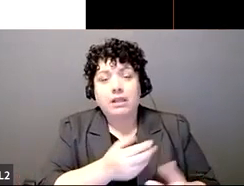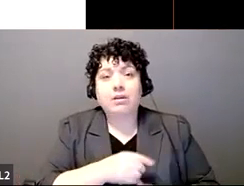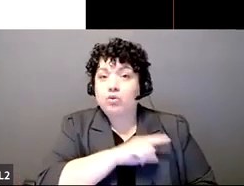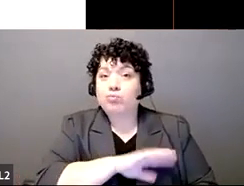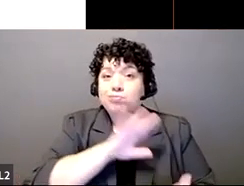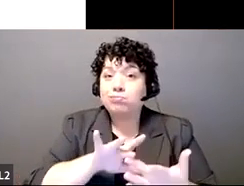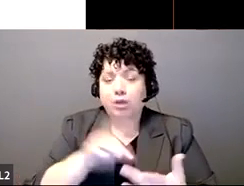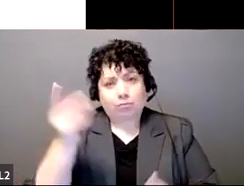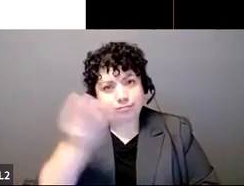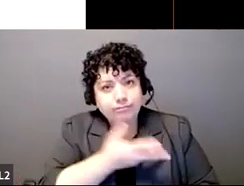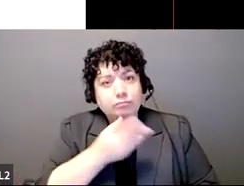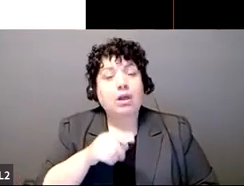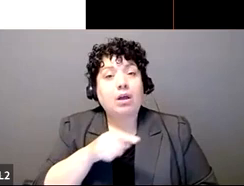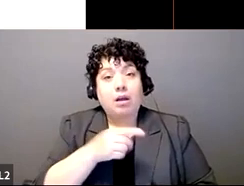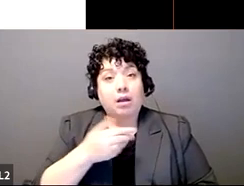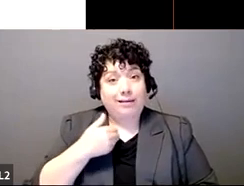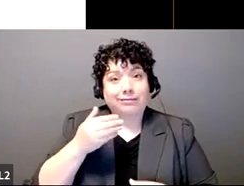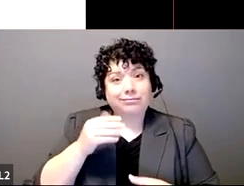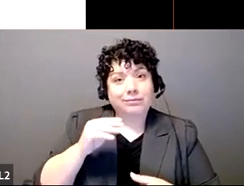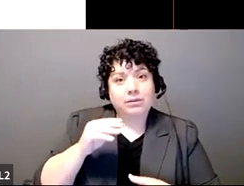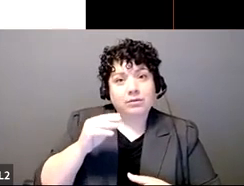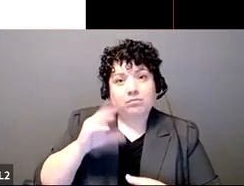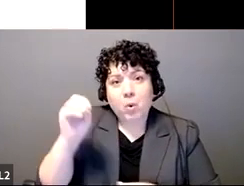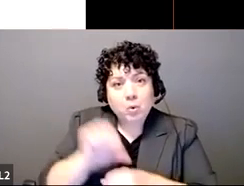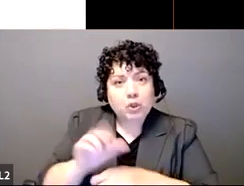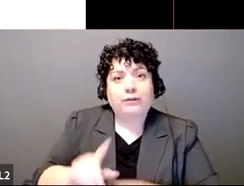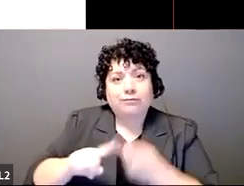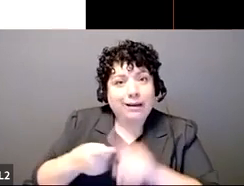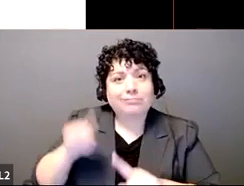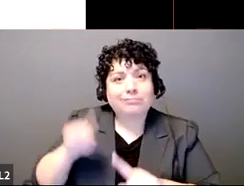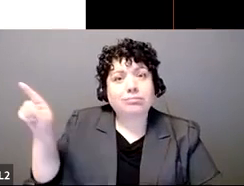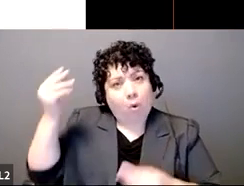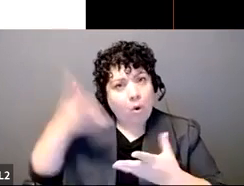people that they know you ideally want them to find out from the programs themselves